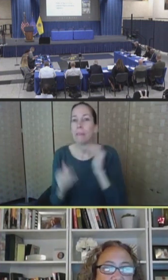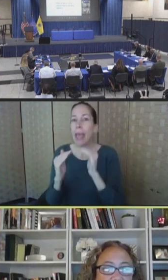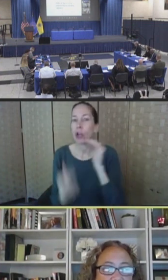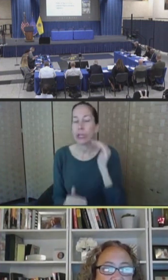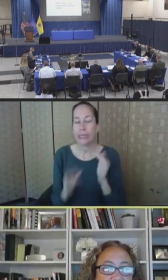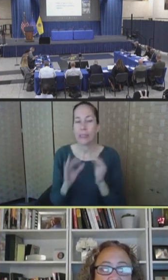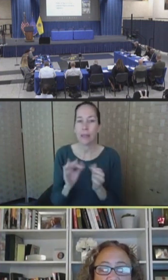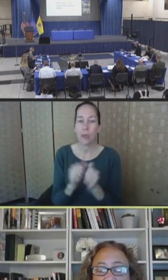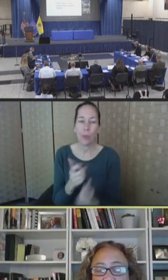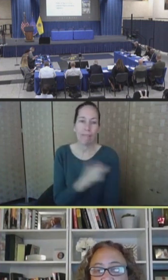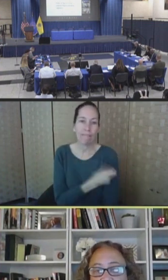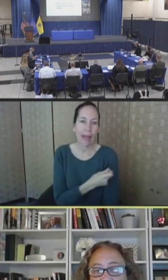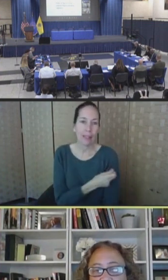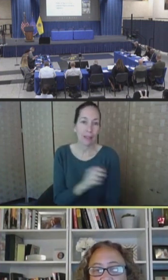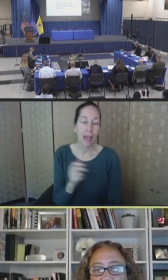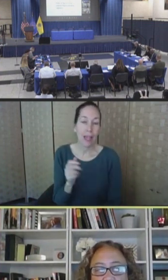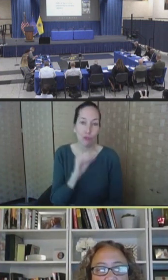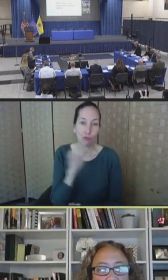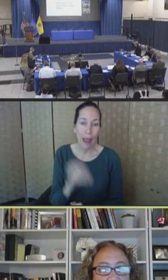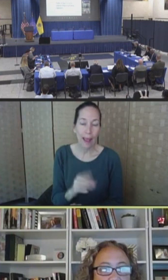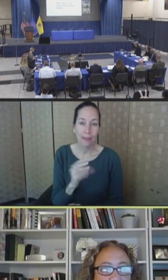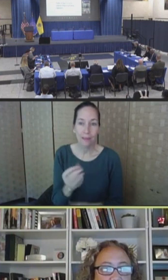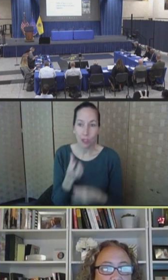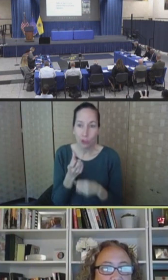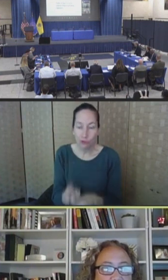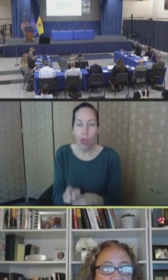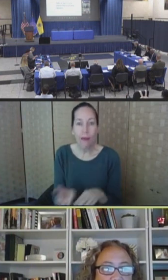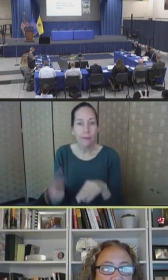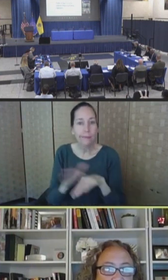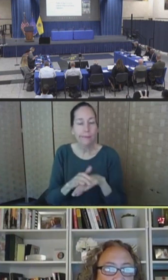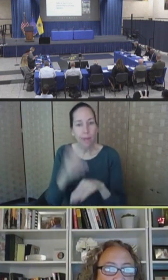increasing knowledge and trust in vaccines working with some community action groups.